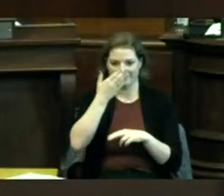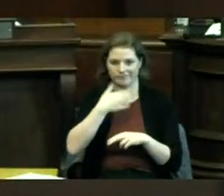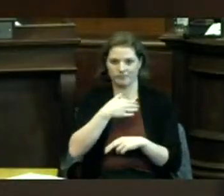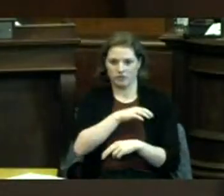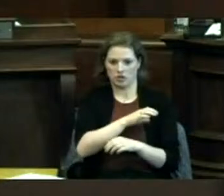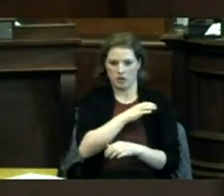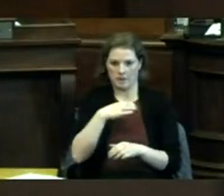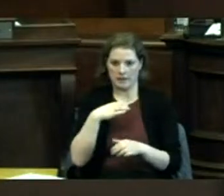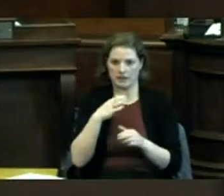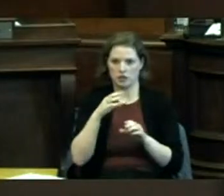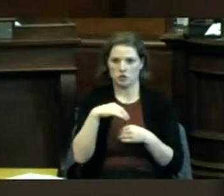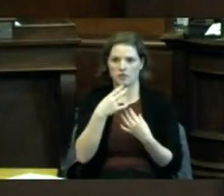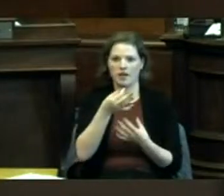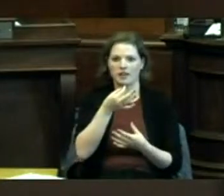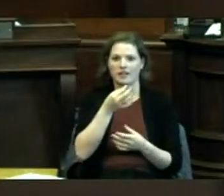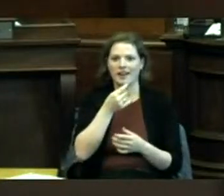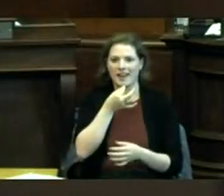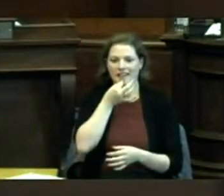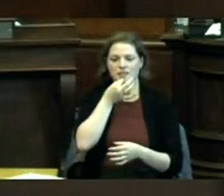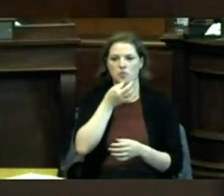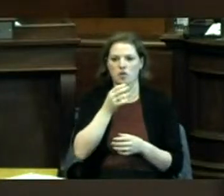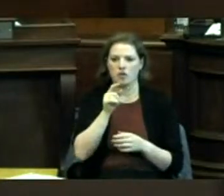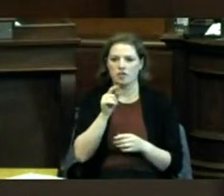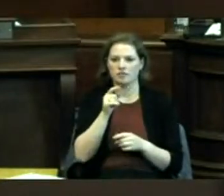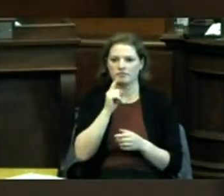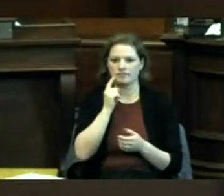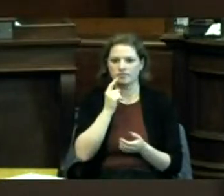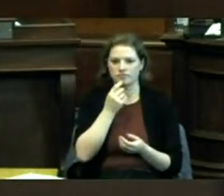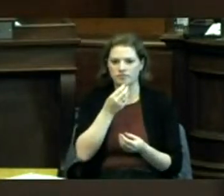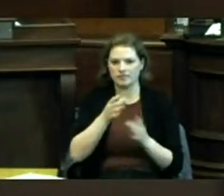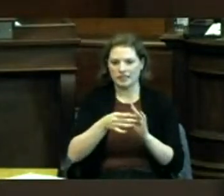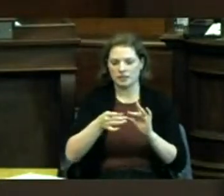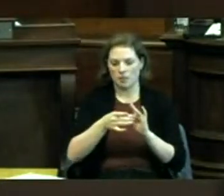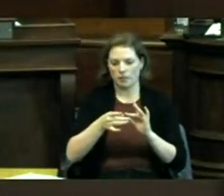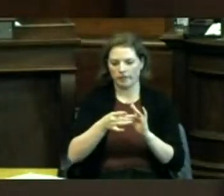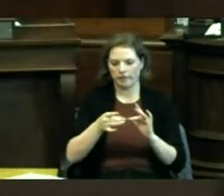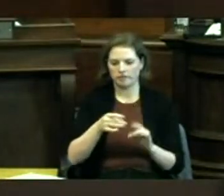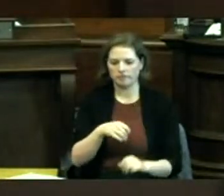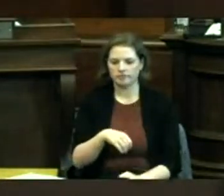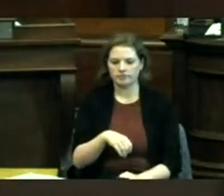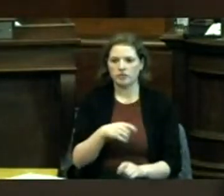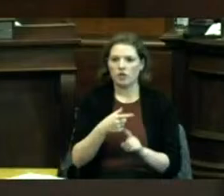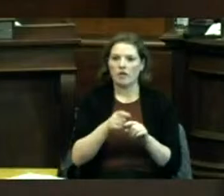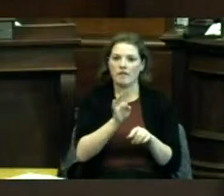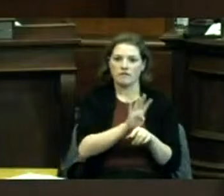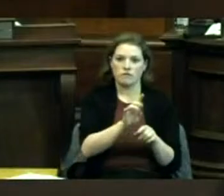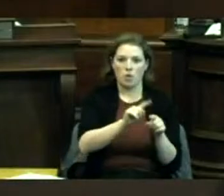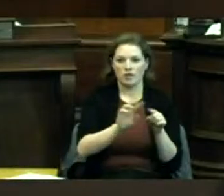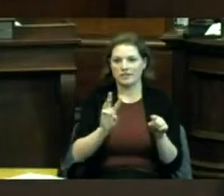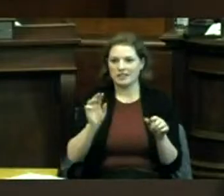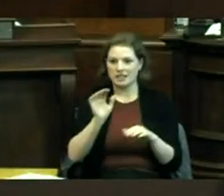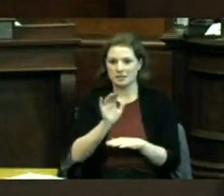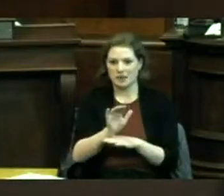experts to come before the committee to provide an expert